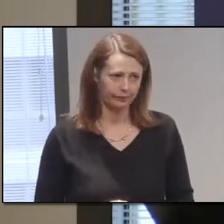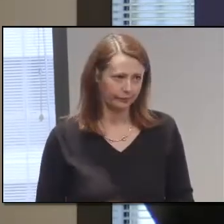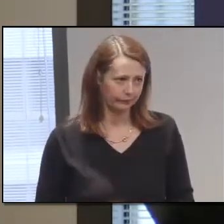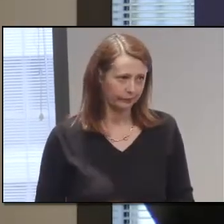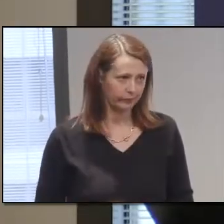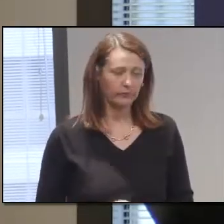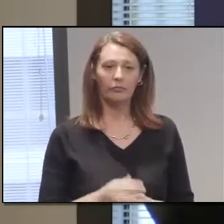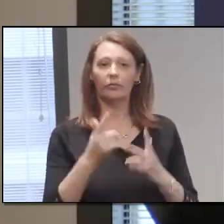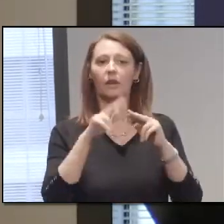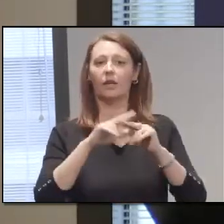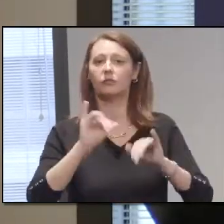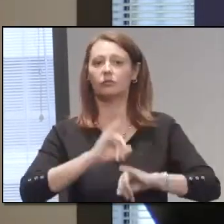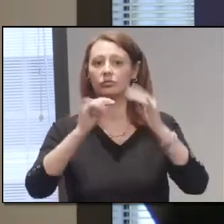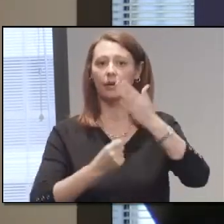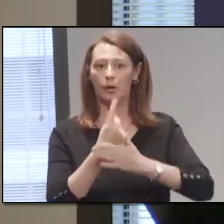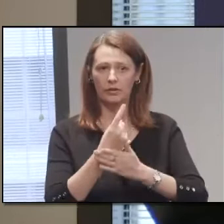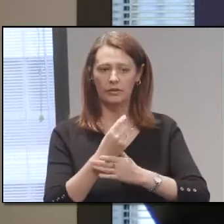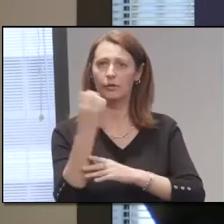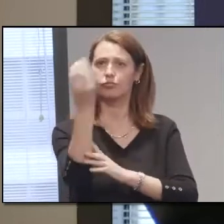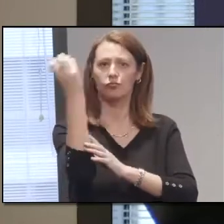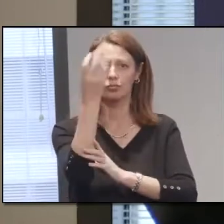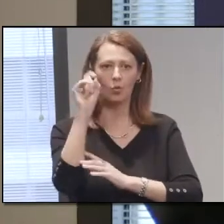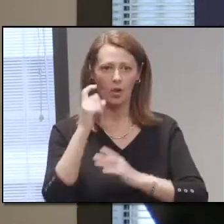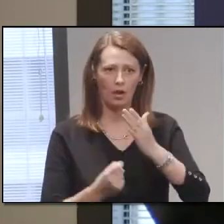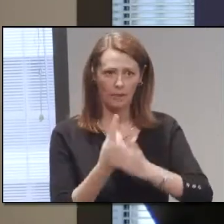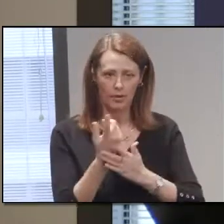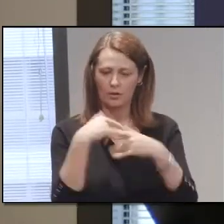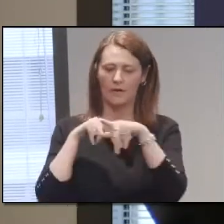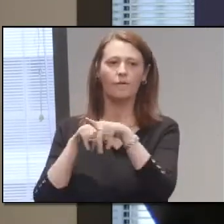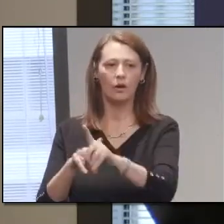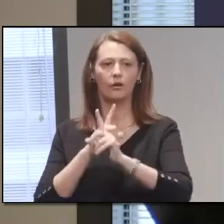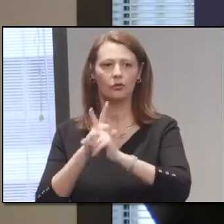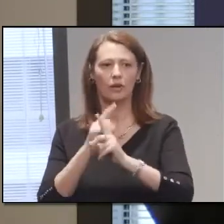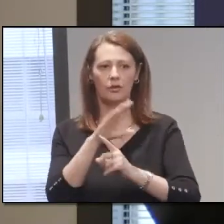In the case of an emergency the tones will go off and follow the instructions of on-site staff.